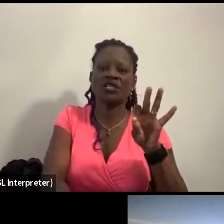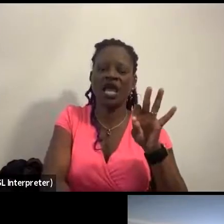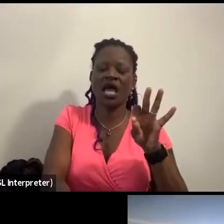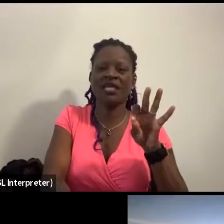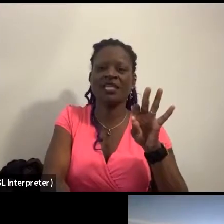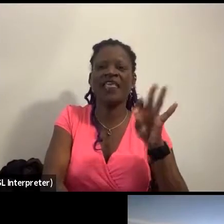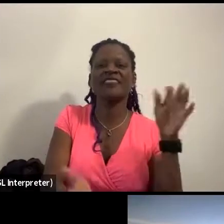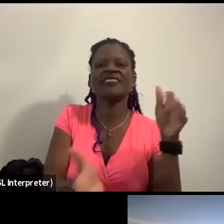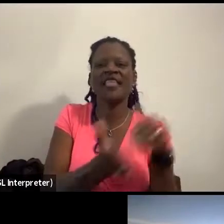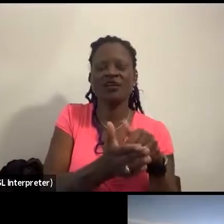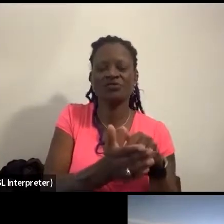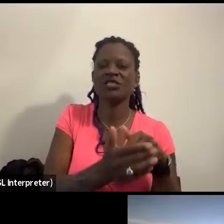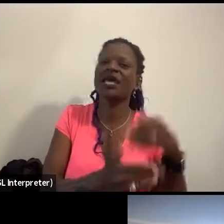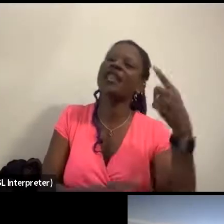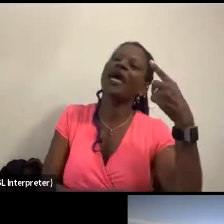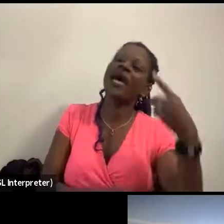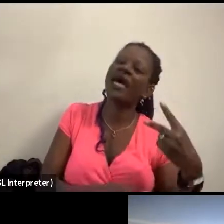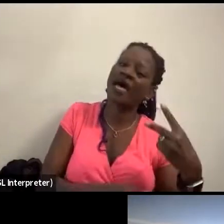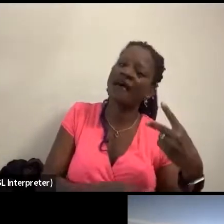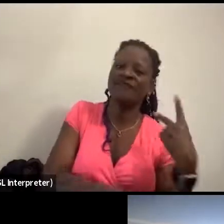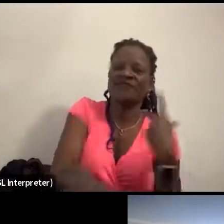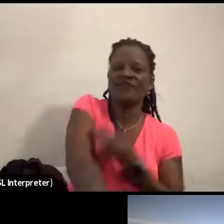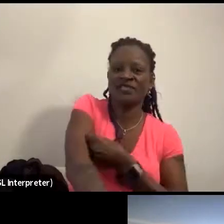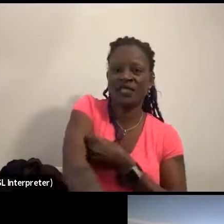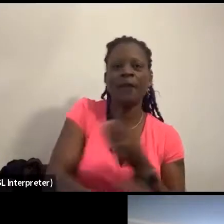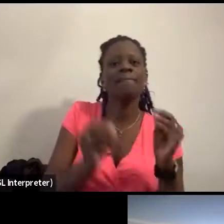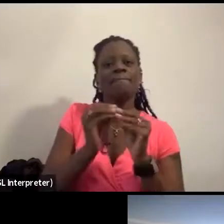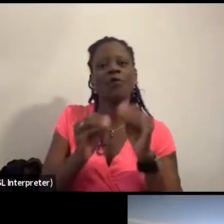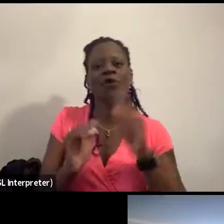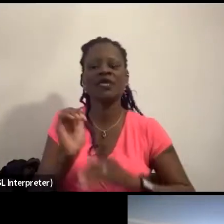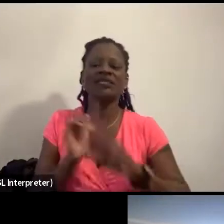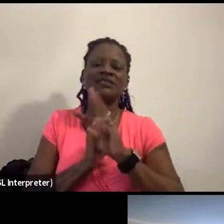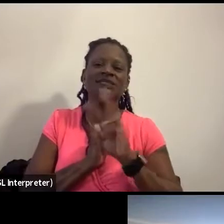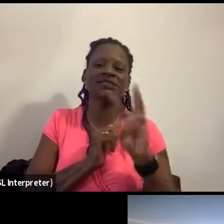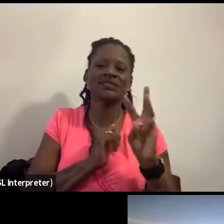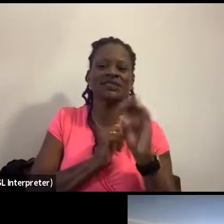been partially vaccinated, more than 56 percent of our over 16 population has had